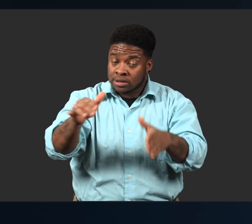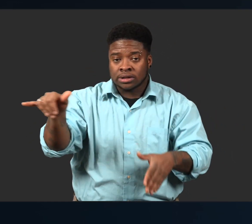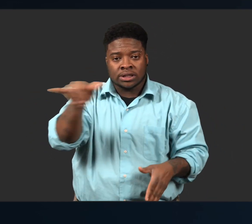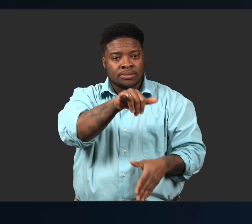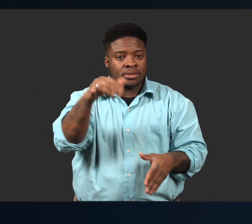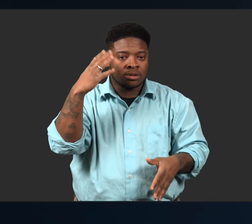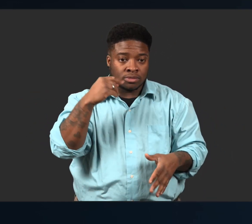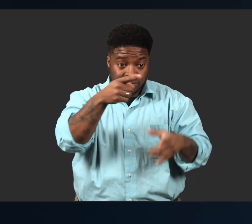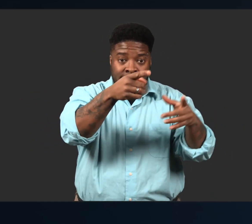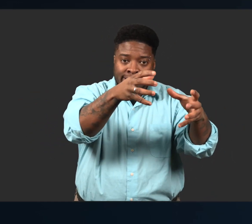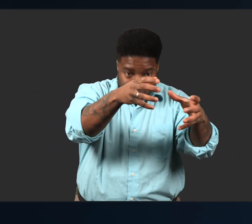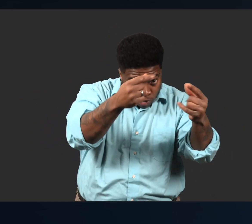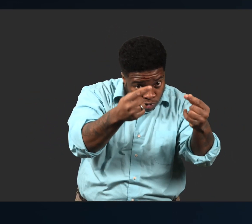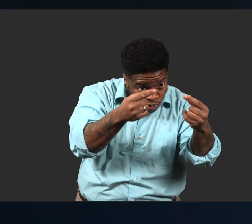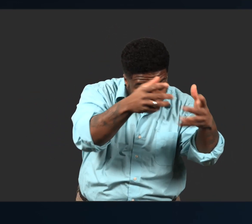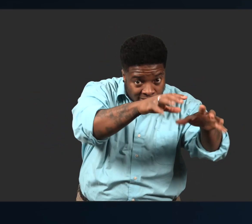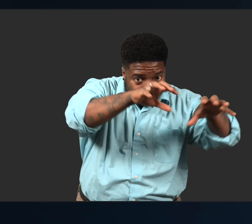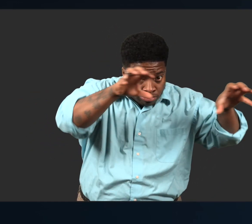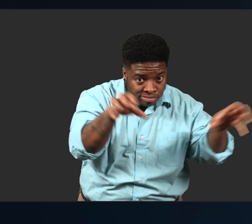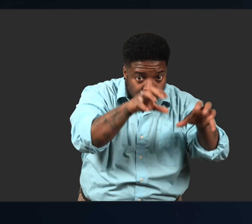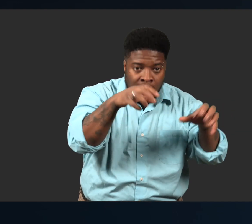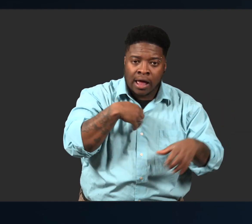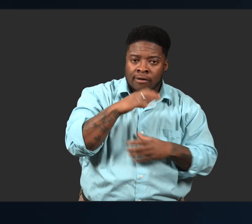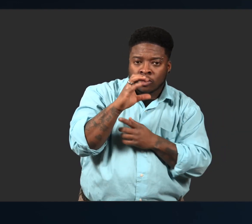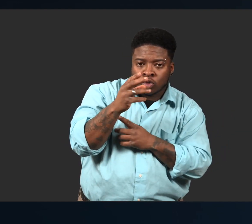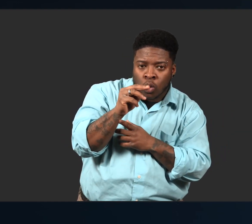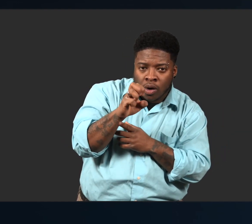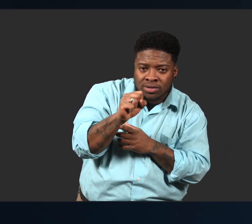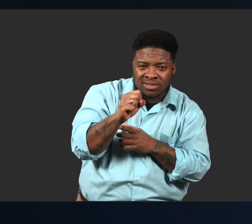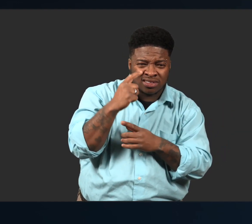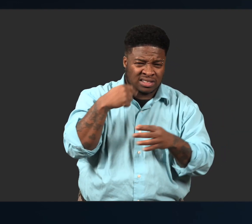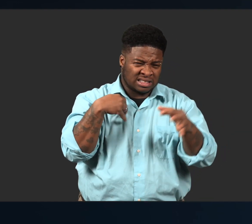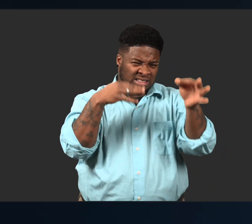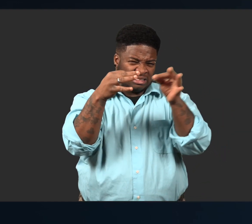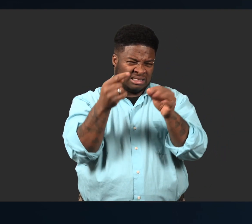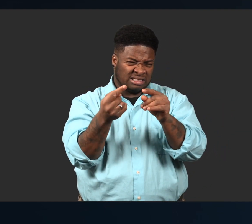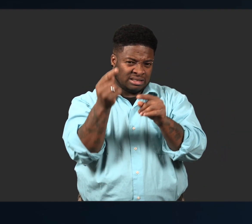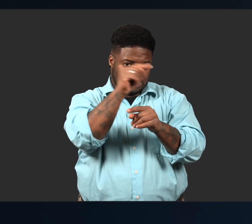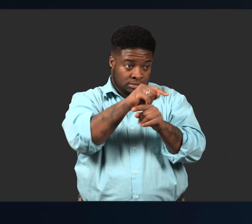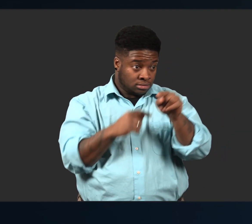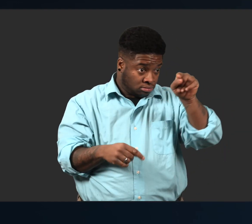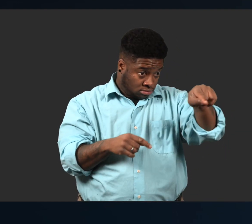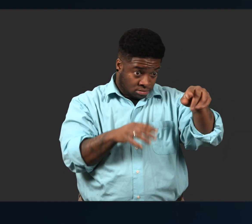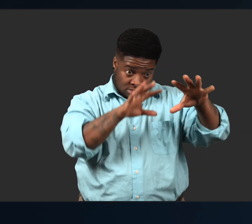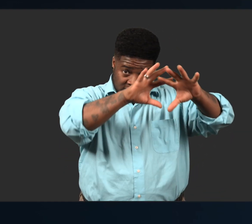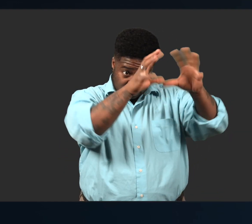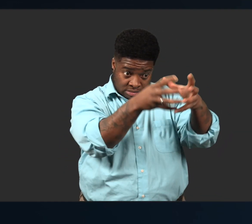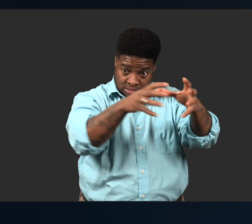At their halfway houses, Bob and Alice are exposed to the same experience. They're required to do chores,